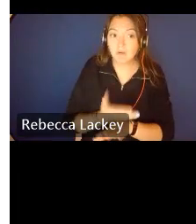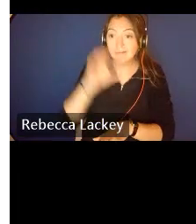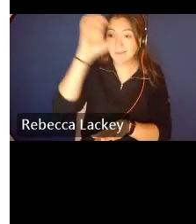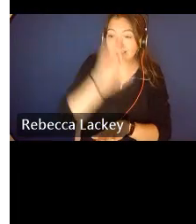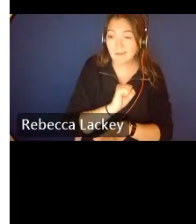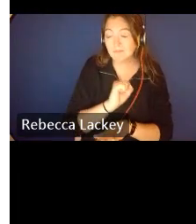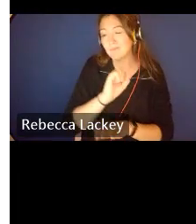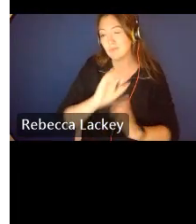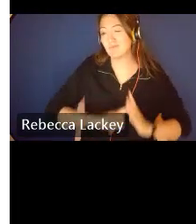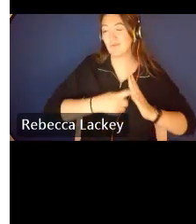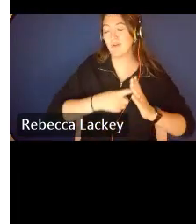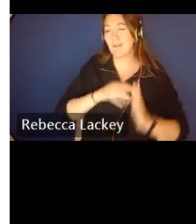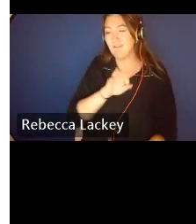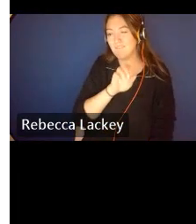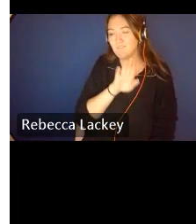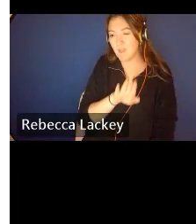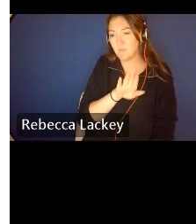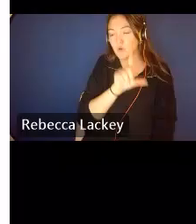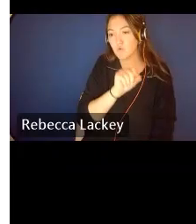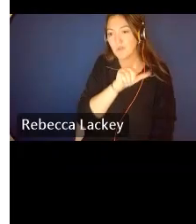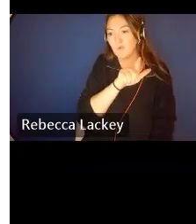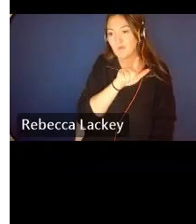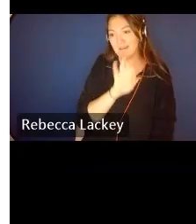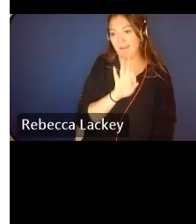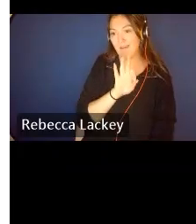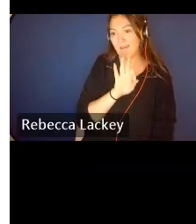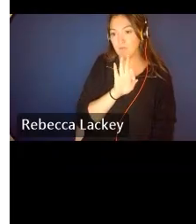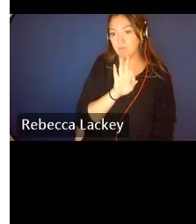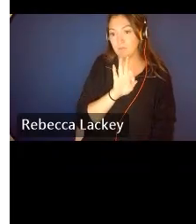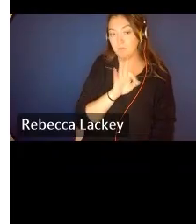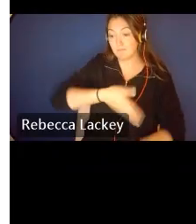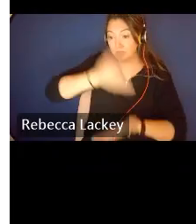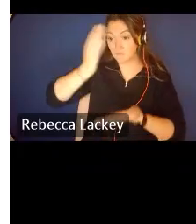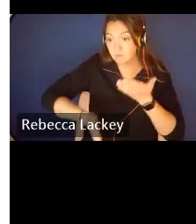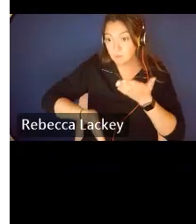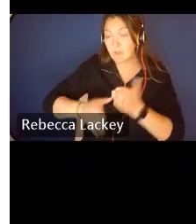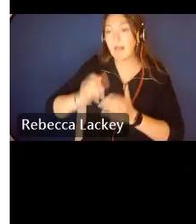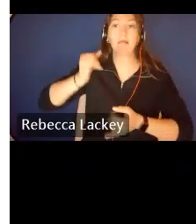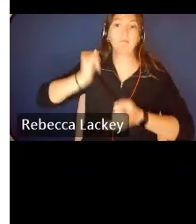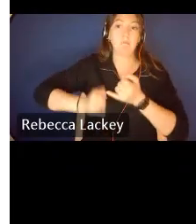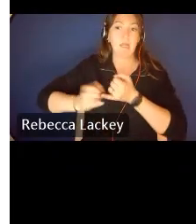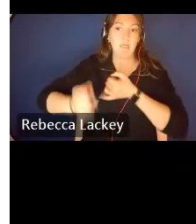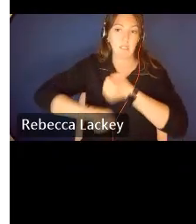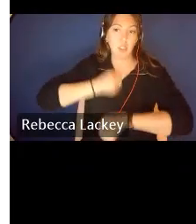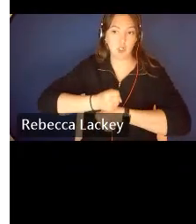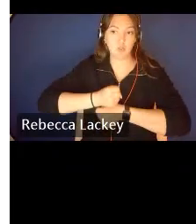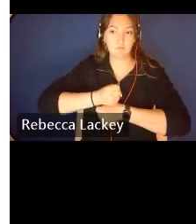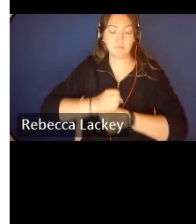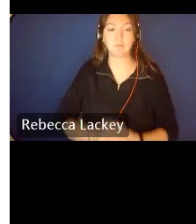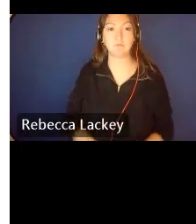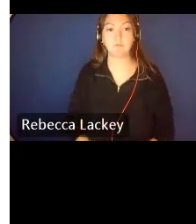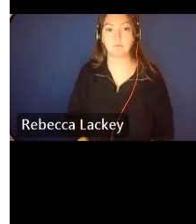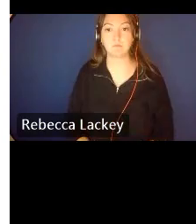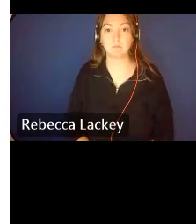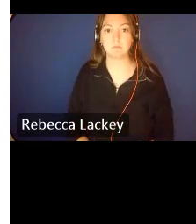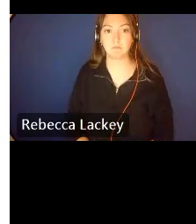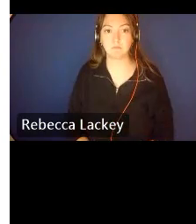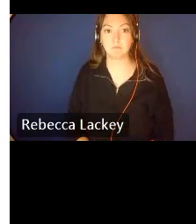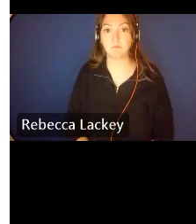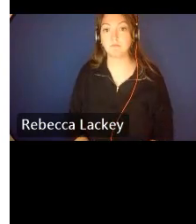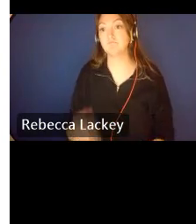to start in February 2029 with completion later in that year. As noted earlier,